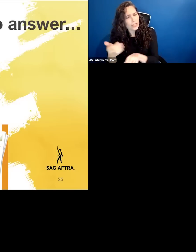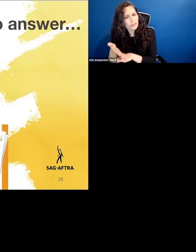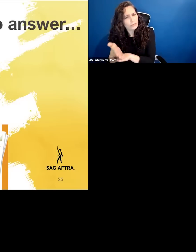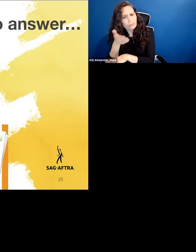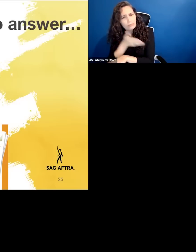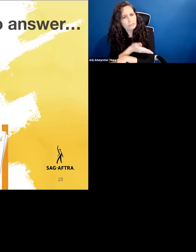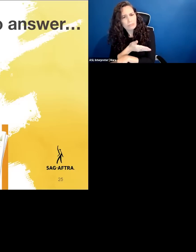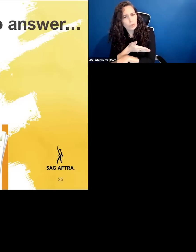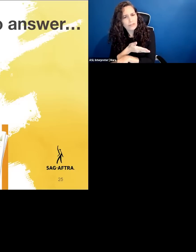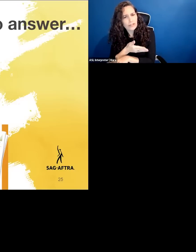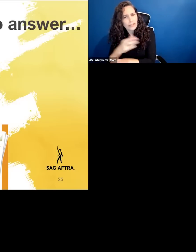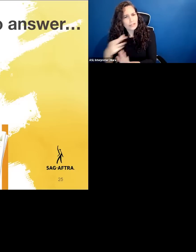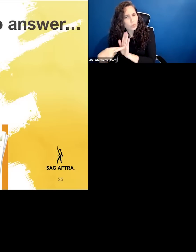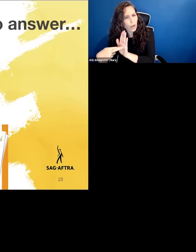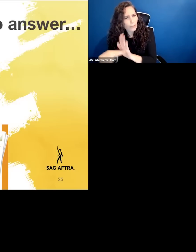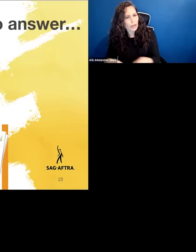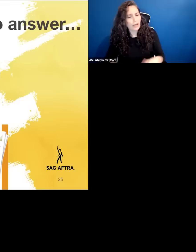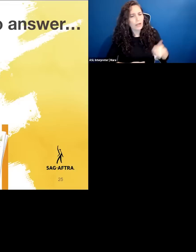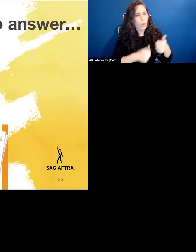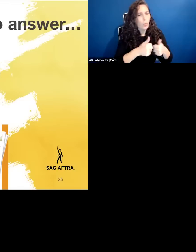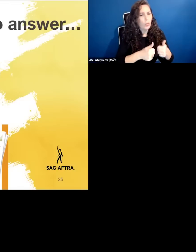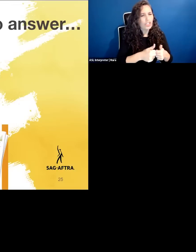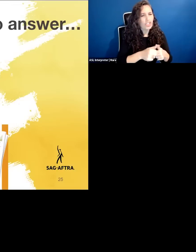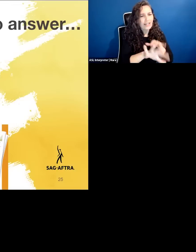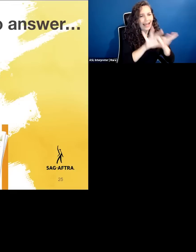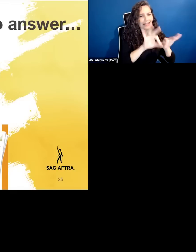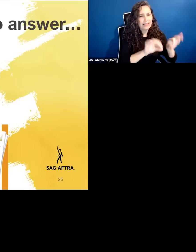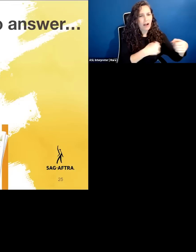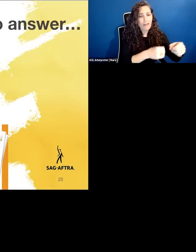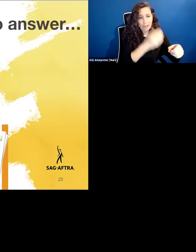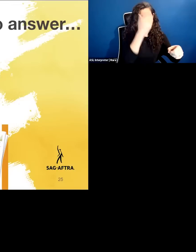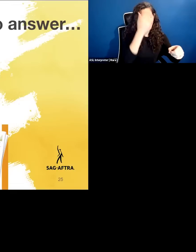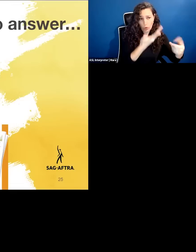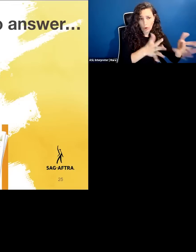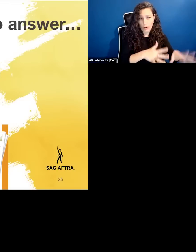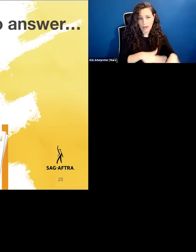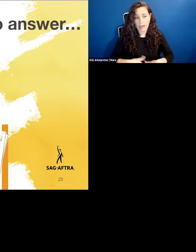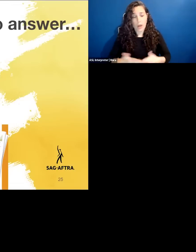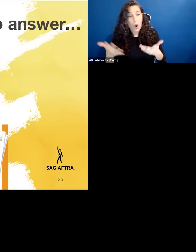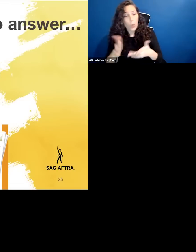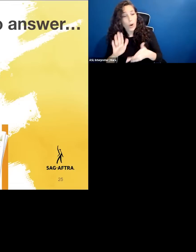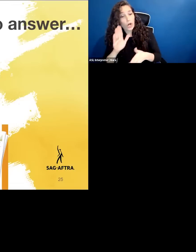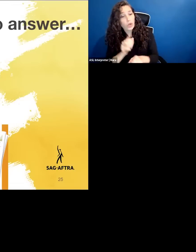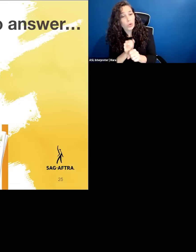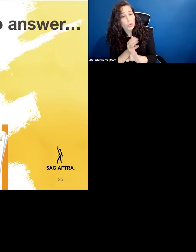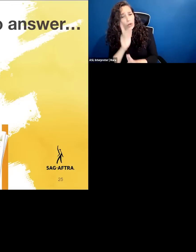What casting offices know you? What are your career goals? Tell me about yourself.